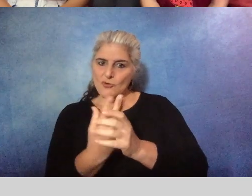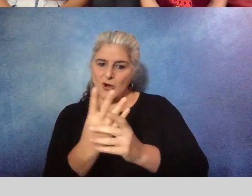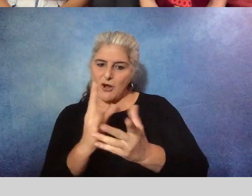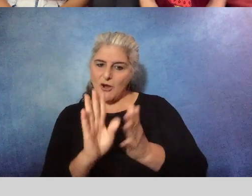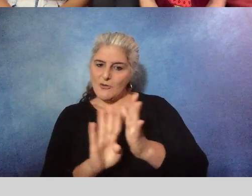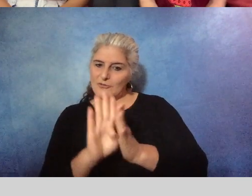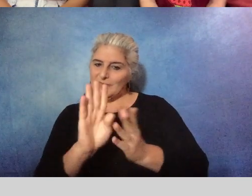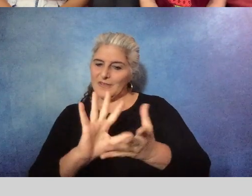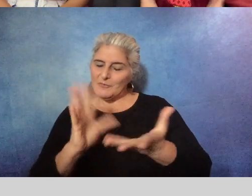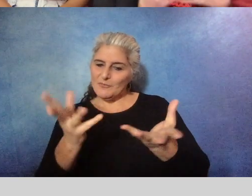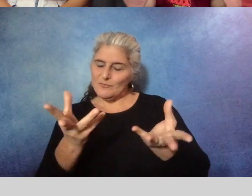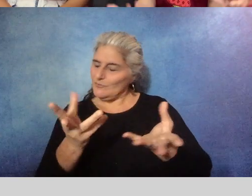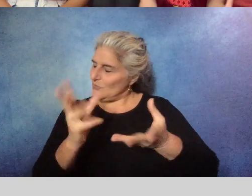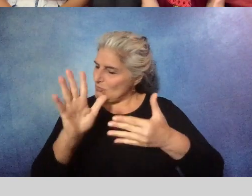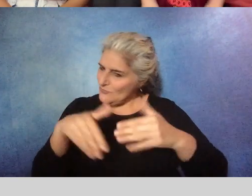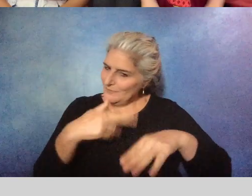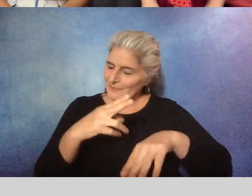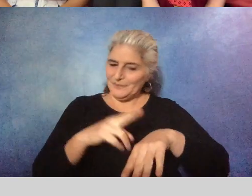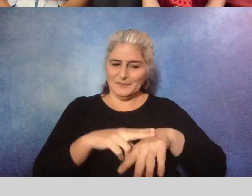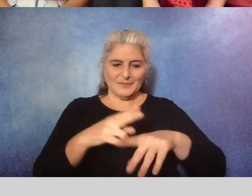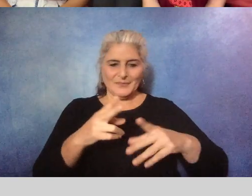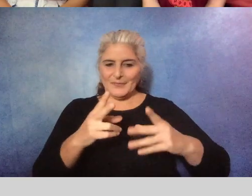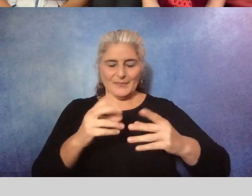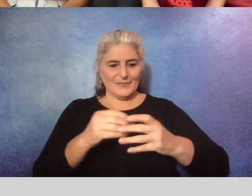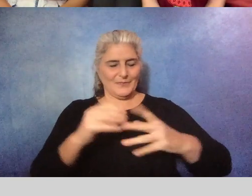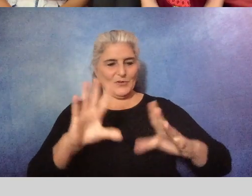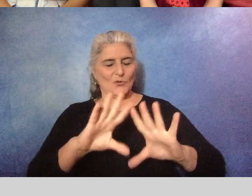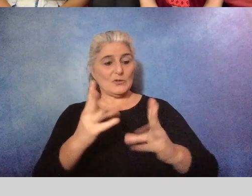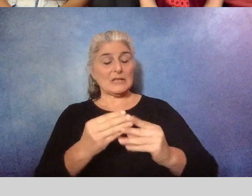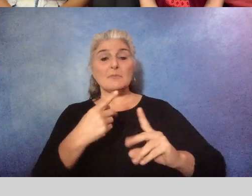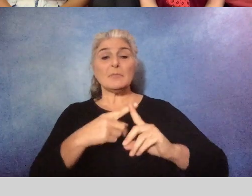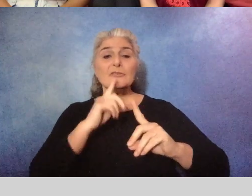and make lasting bonds between designers and developers.